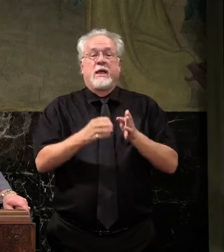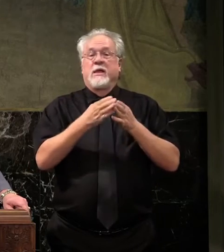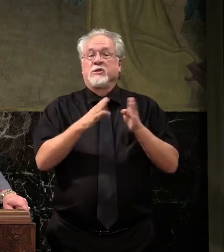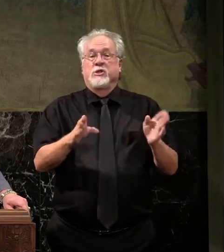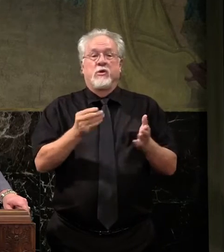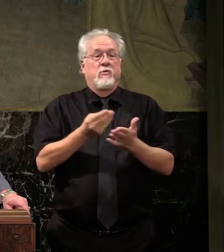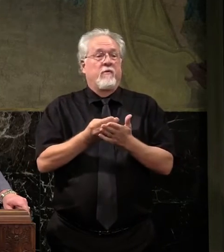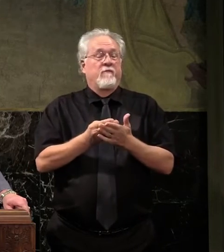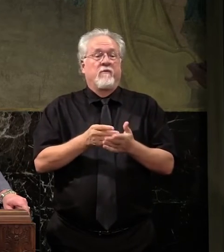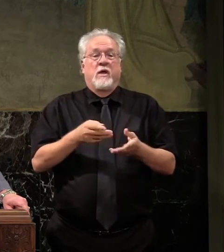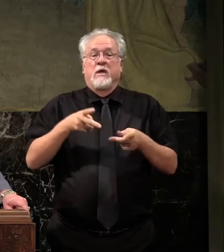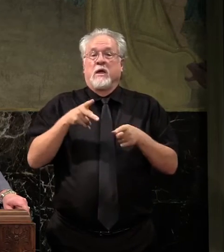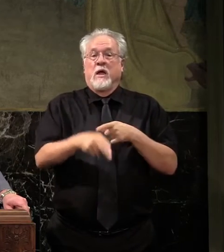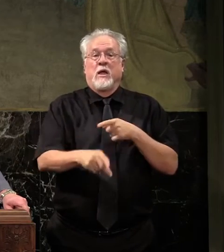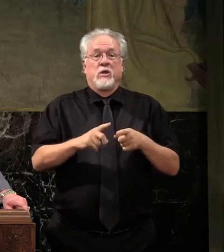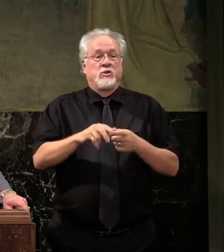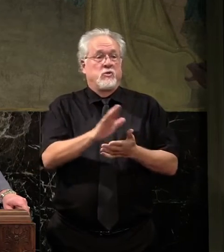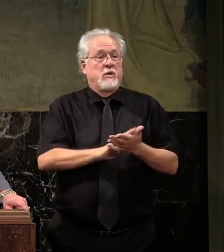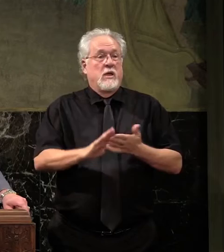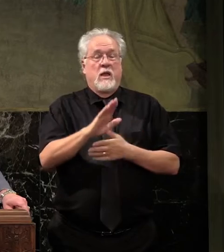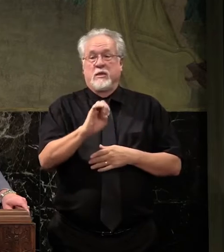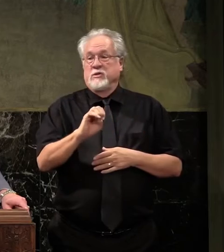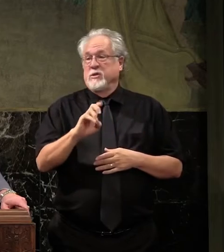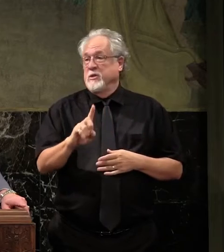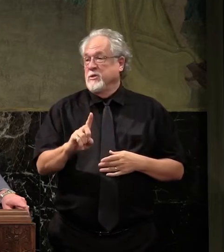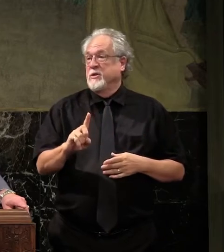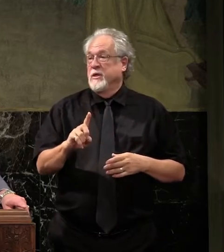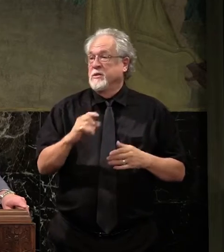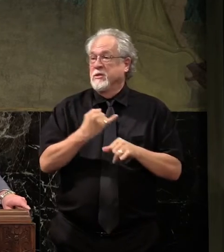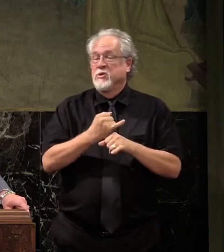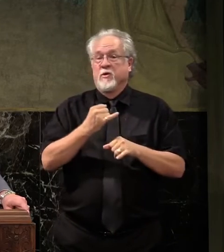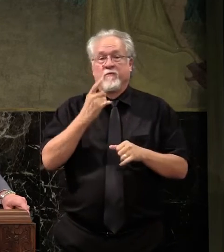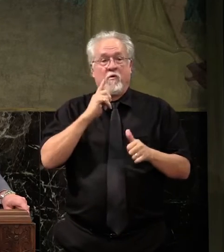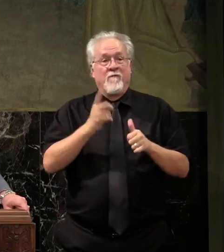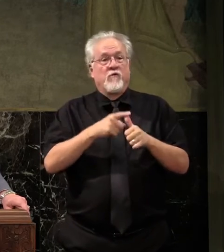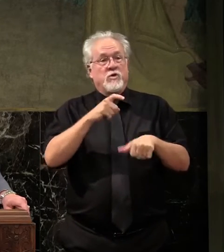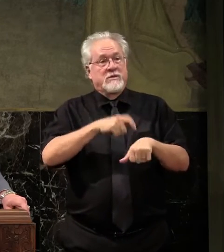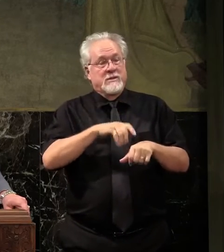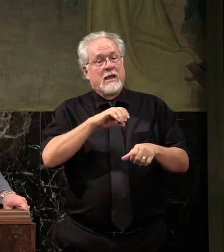education institutions across the state of Louisiana for the first time in almost a decade.